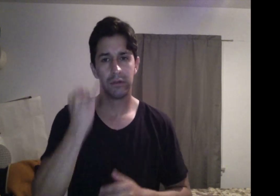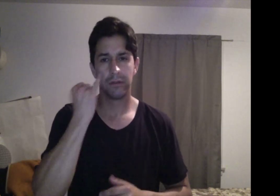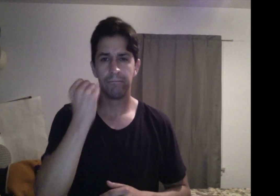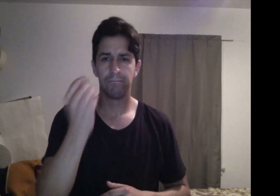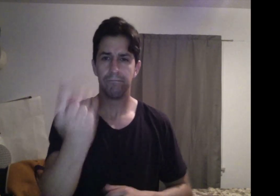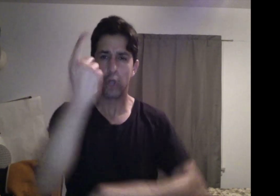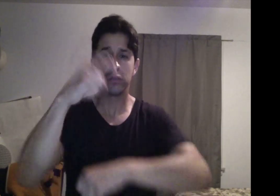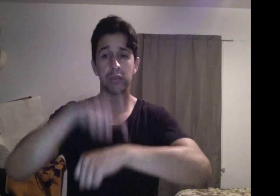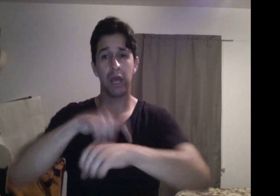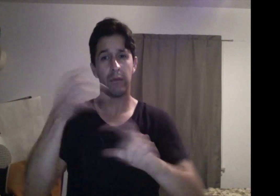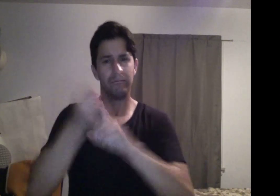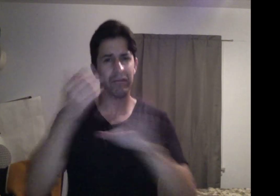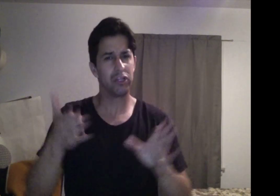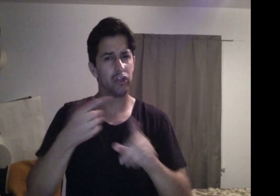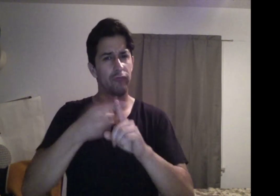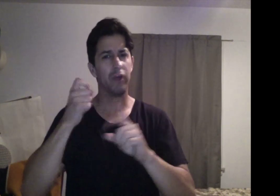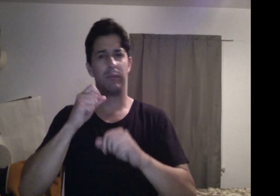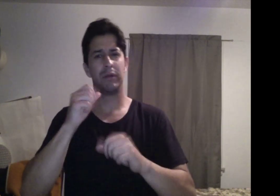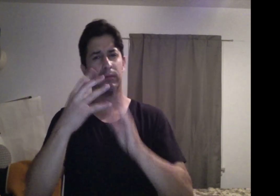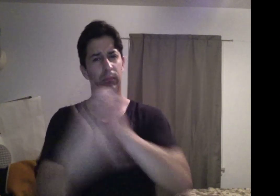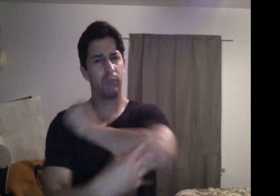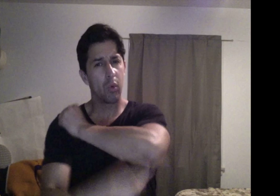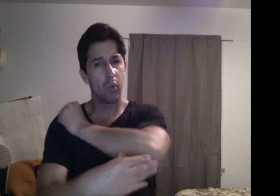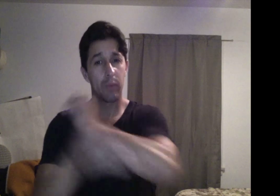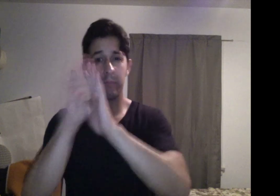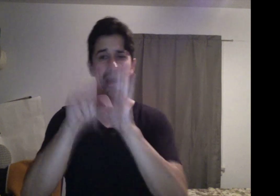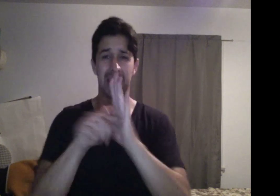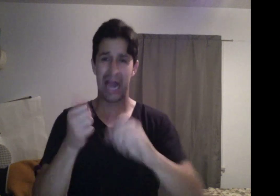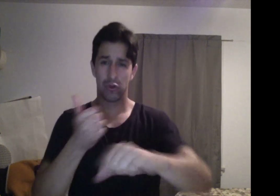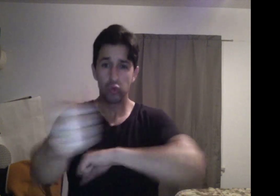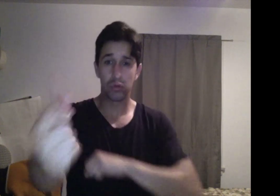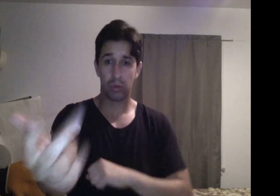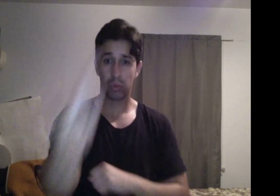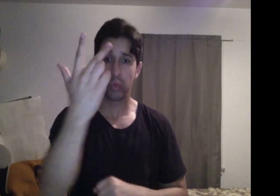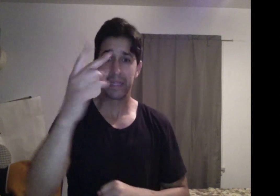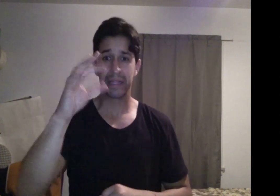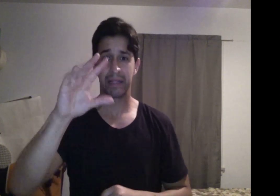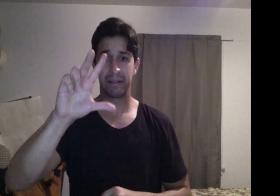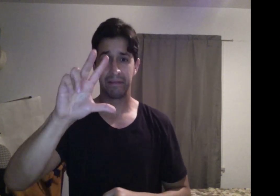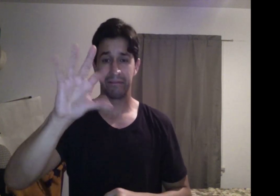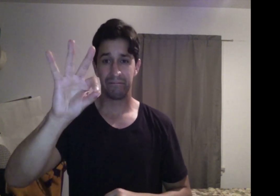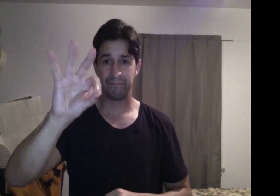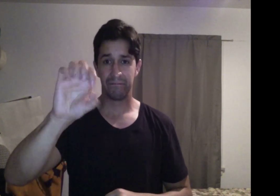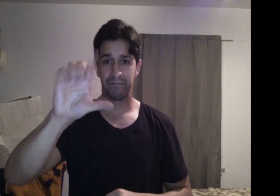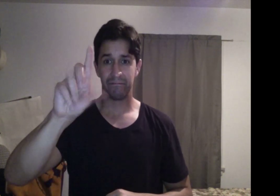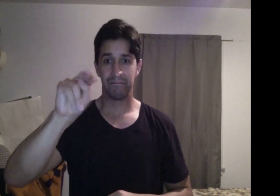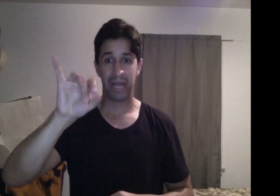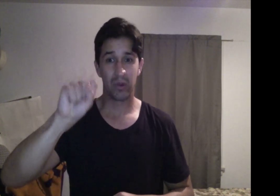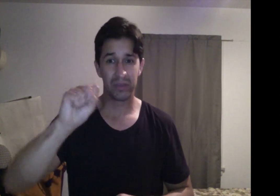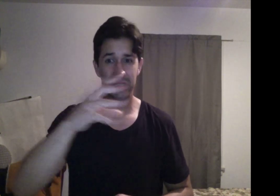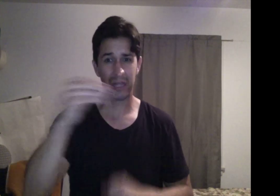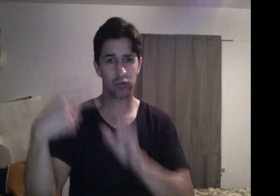If a first time offender from an underprivileged background was accused of three felonies